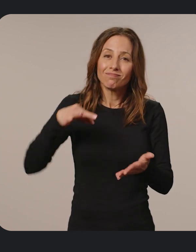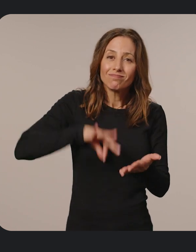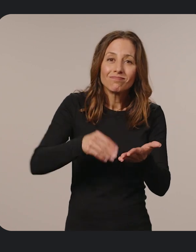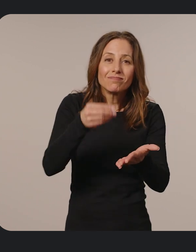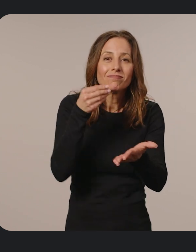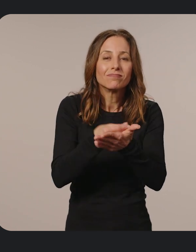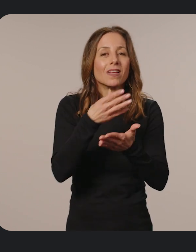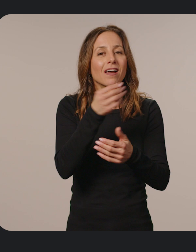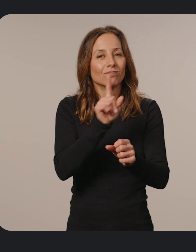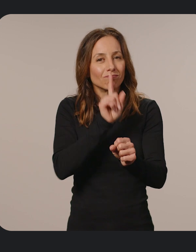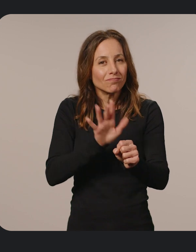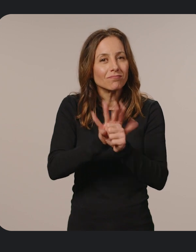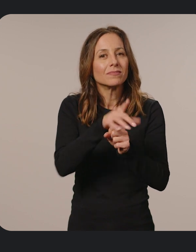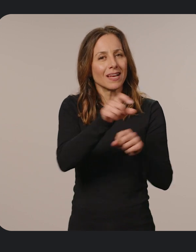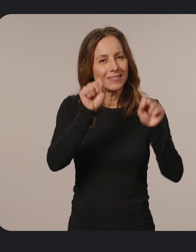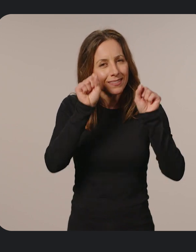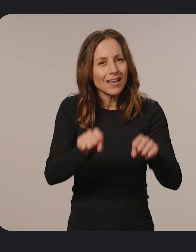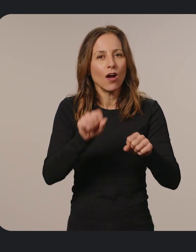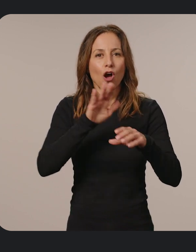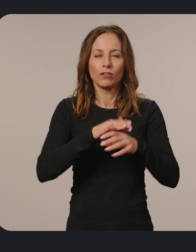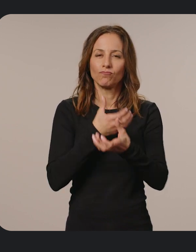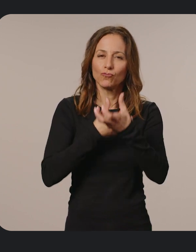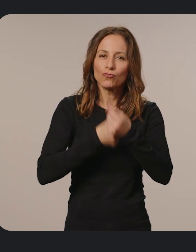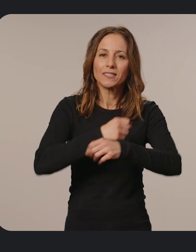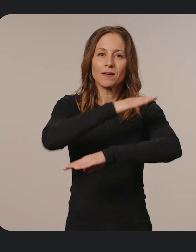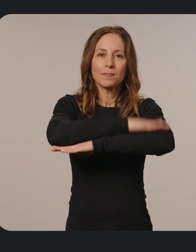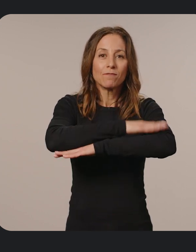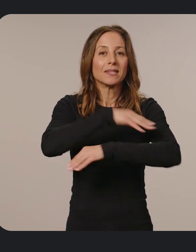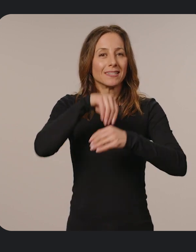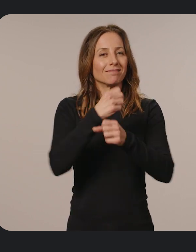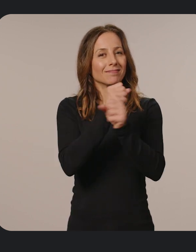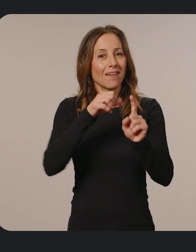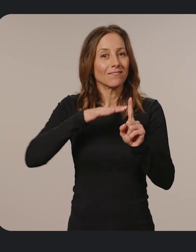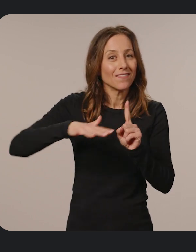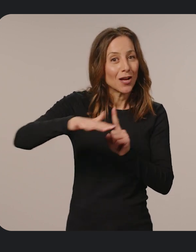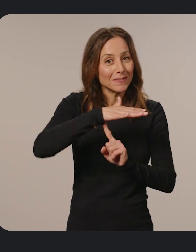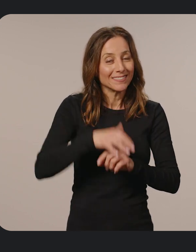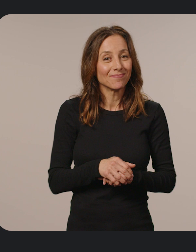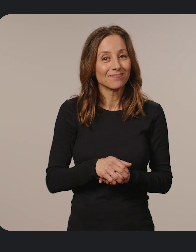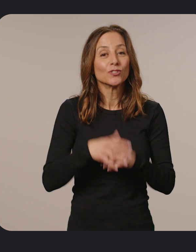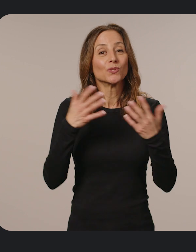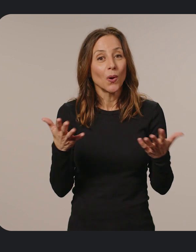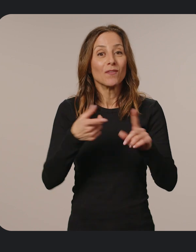grow, to help you monetize, and to ensure that you can do that on a trusted platform in a safe environment.